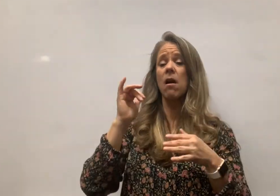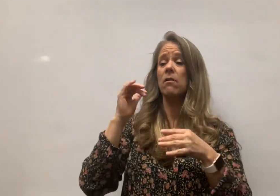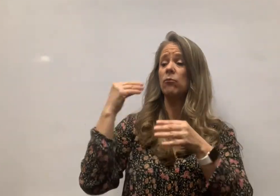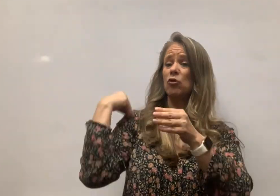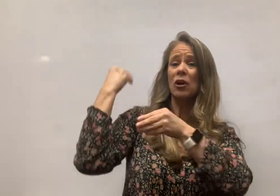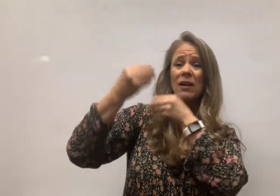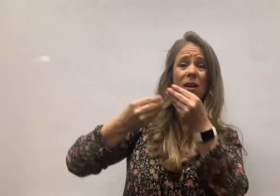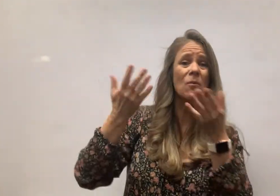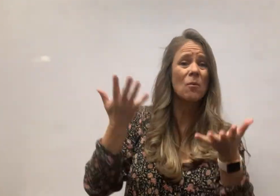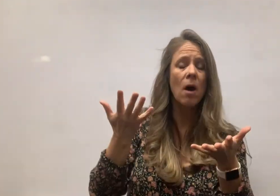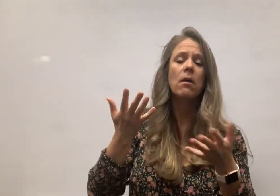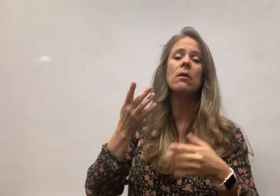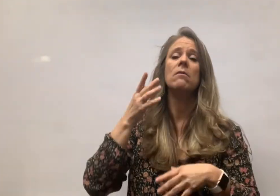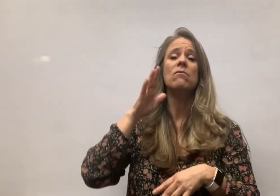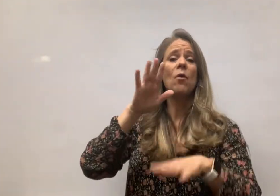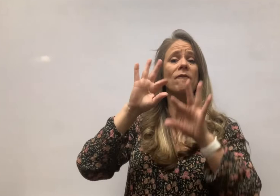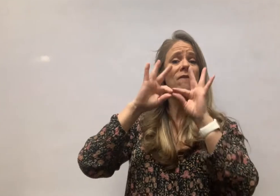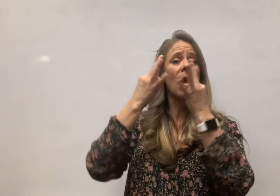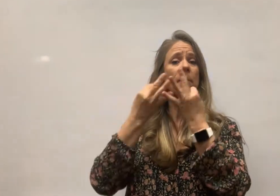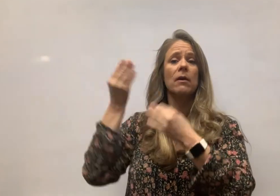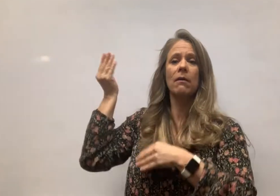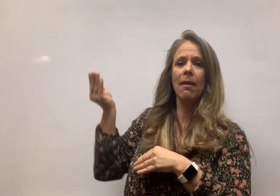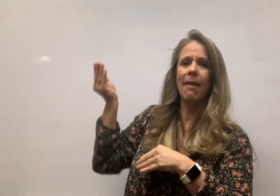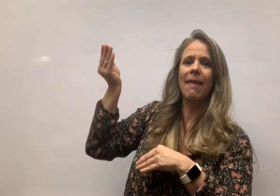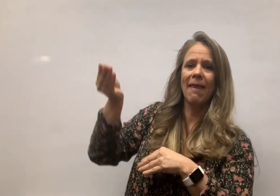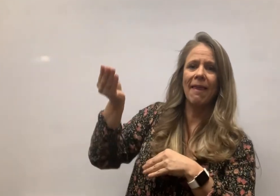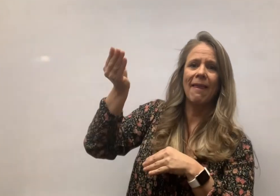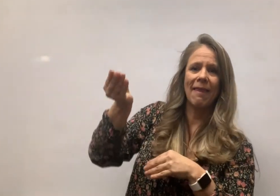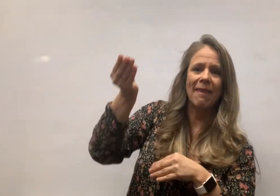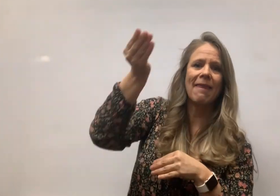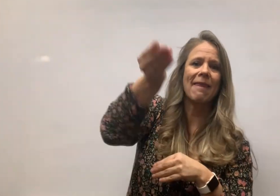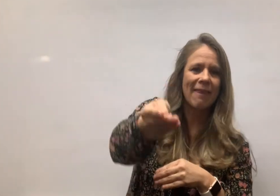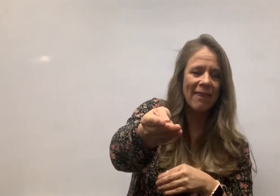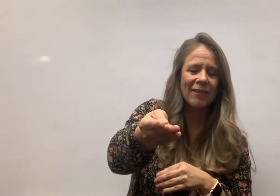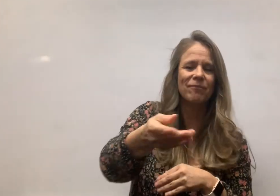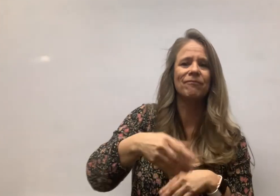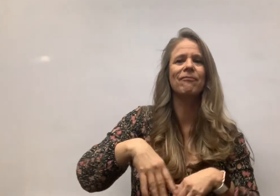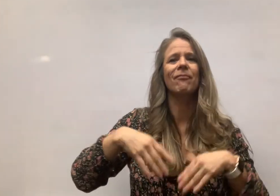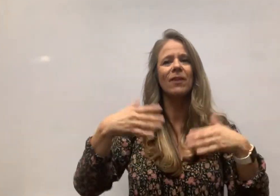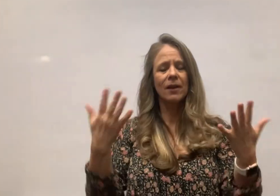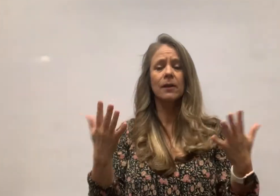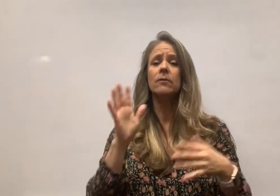which can pass in development from your family.